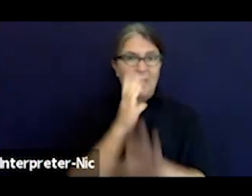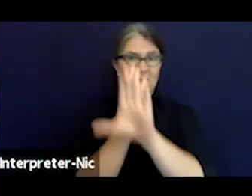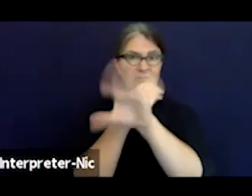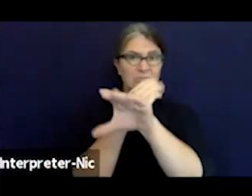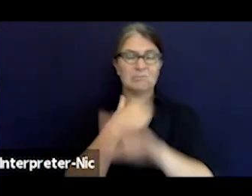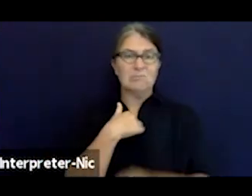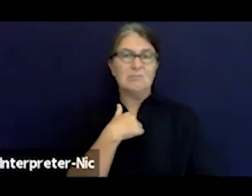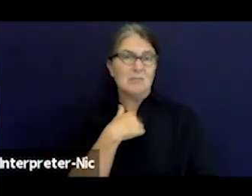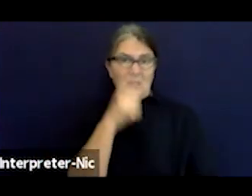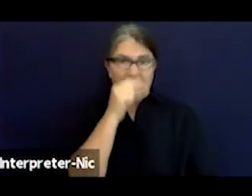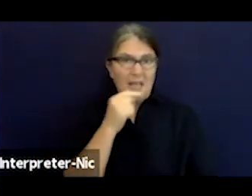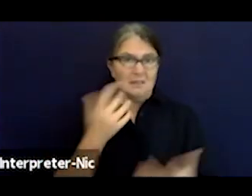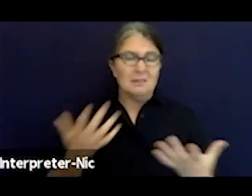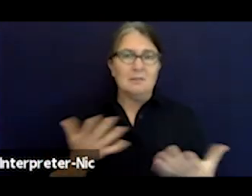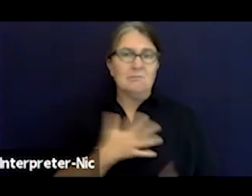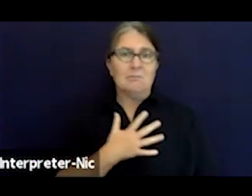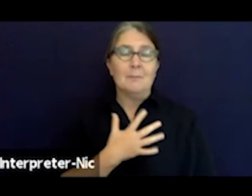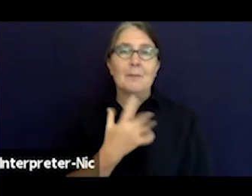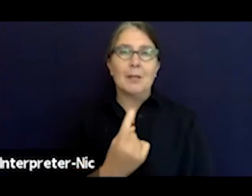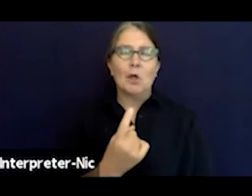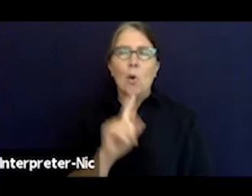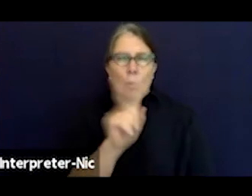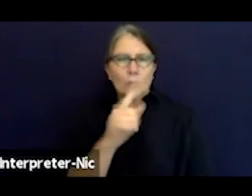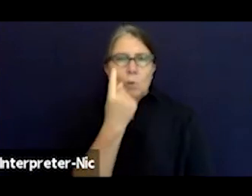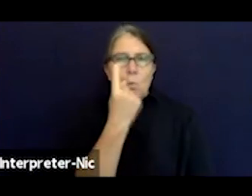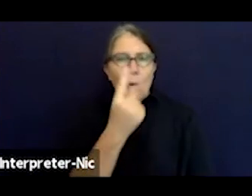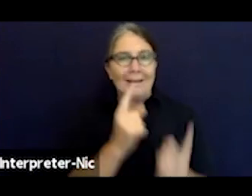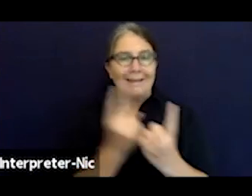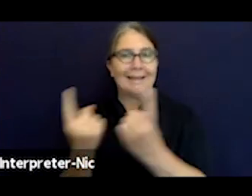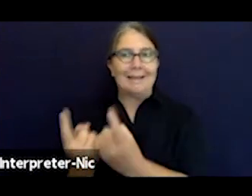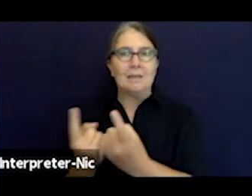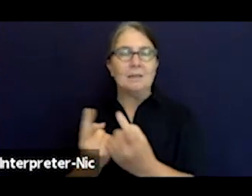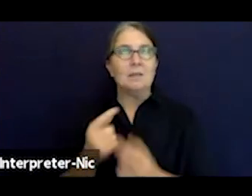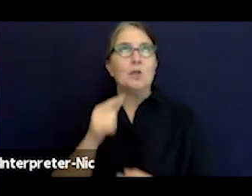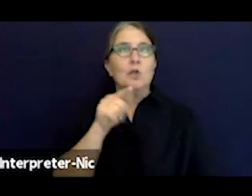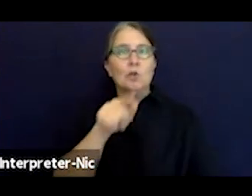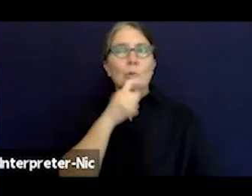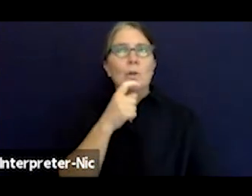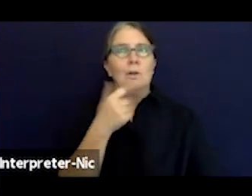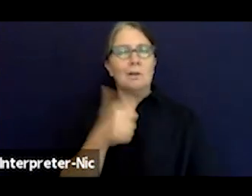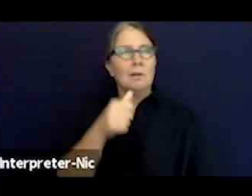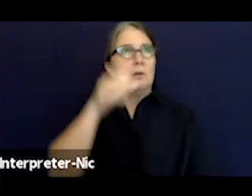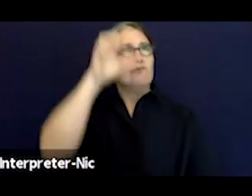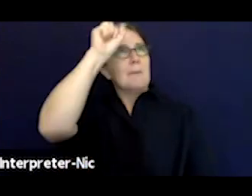but what is one thing that you will take away from our time in this keynote? It could be